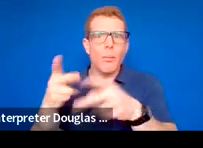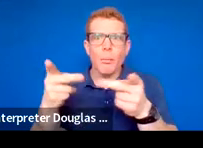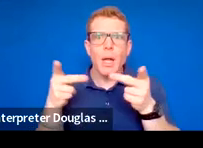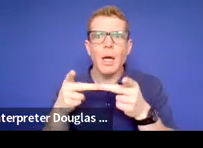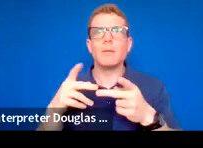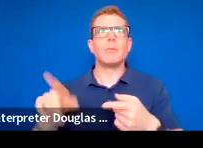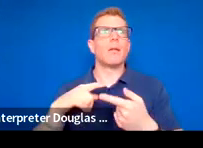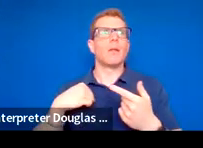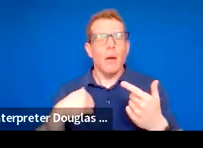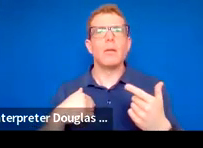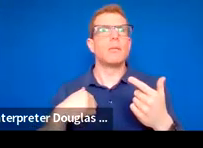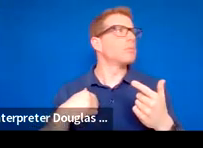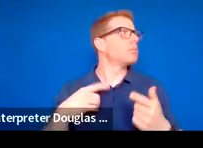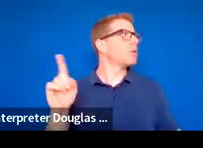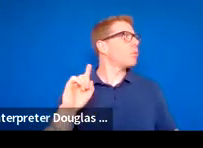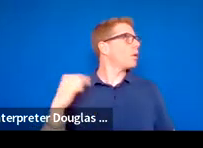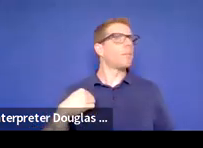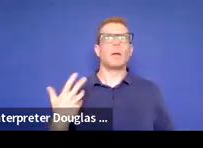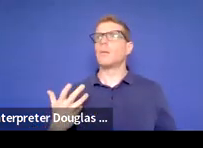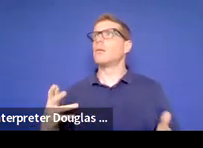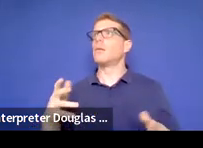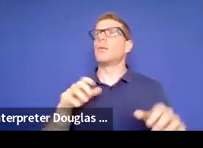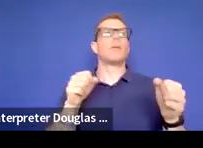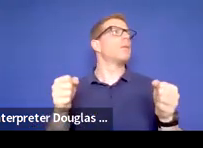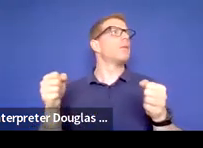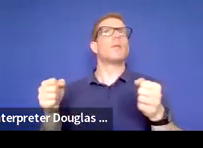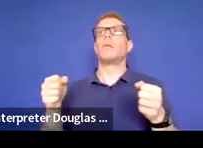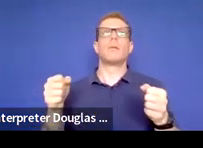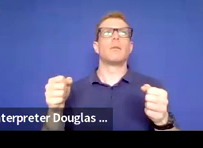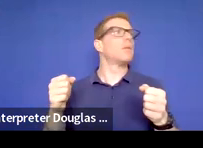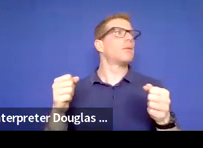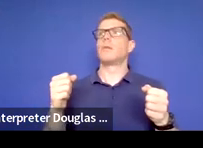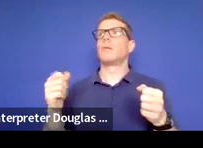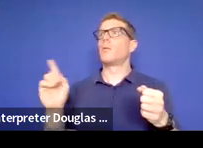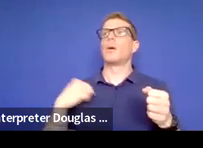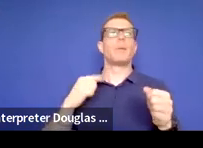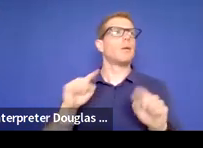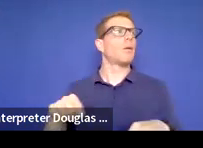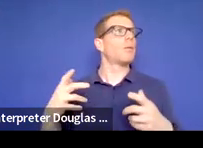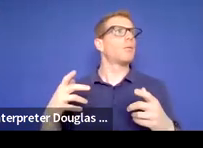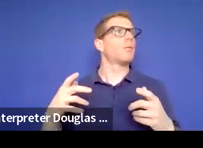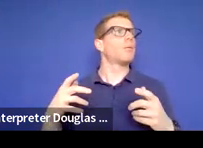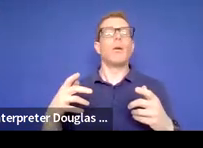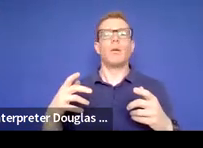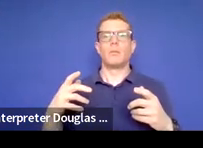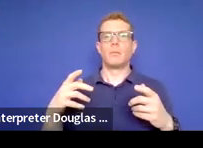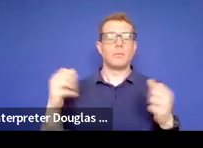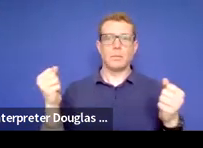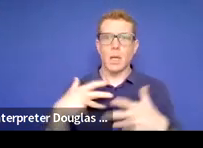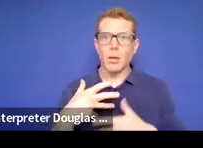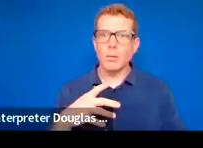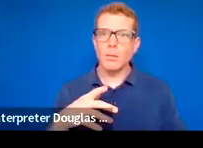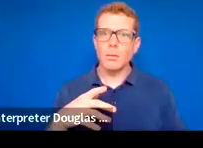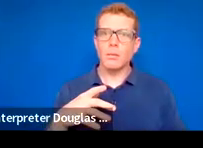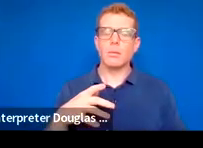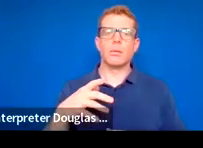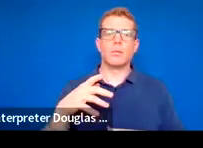That's scary. Okay, when that happens to you you lose track of where you are, you use lose track of what day.